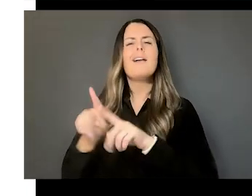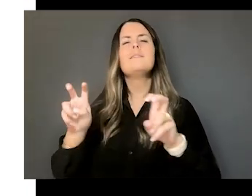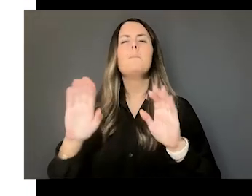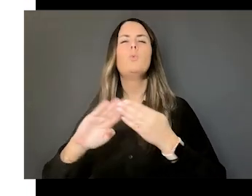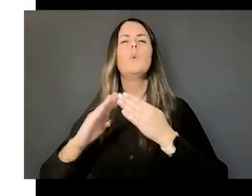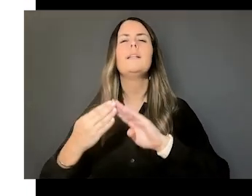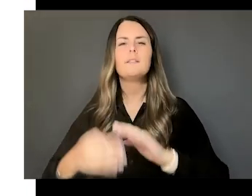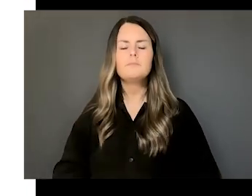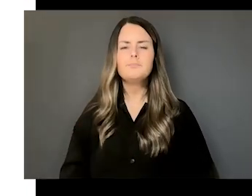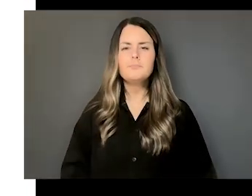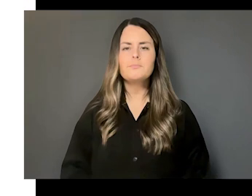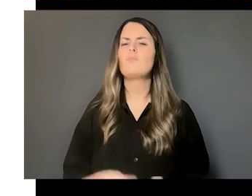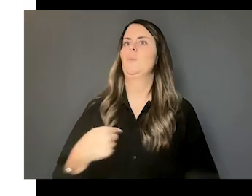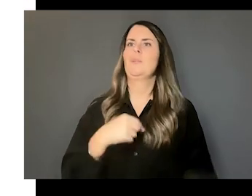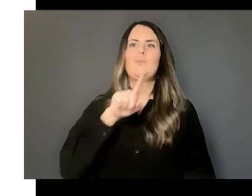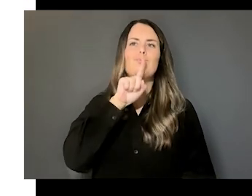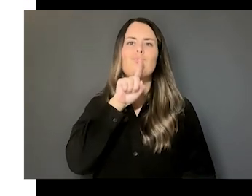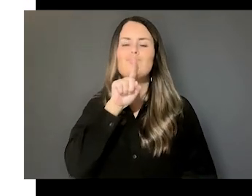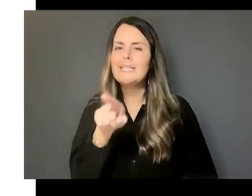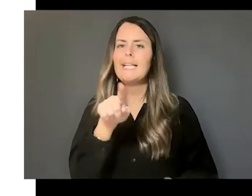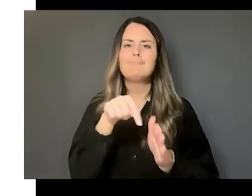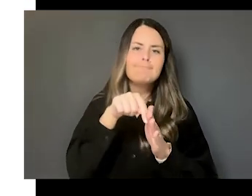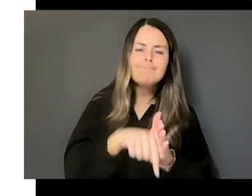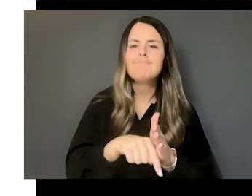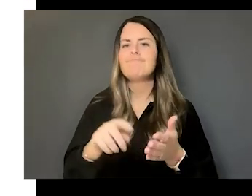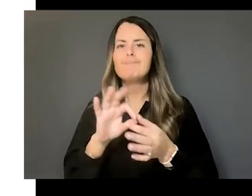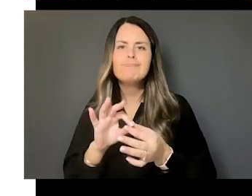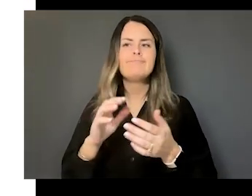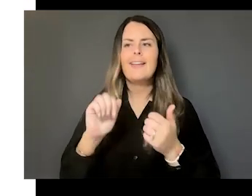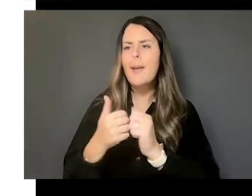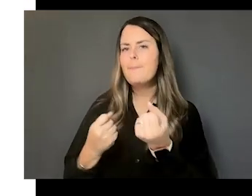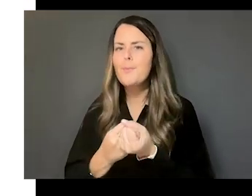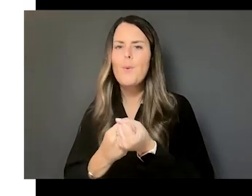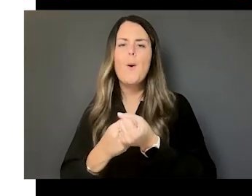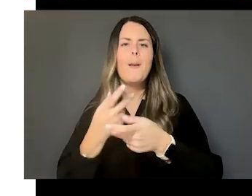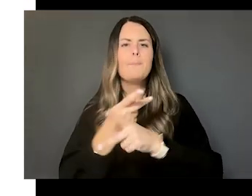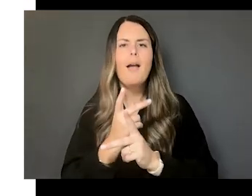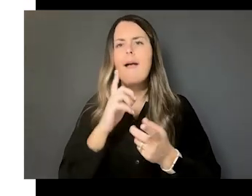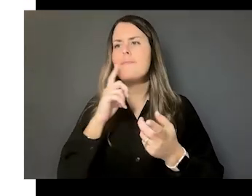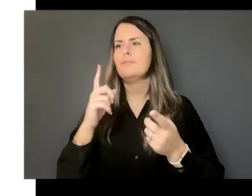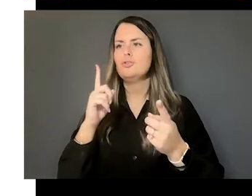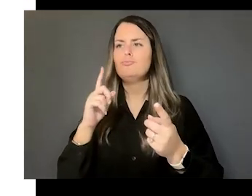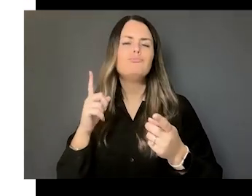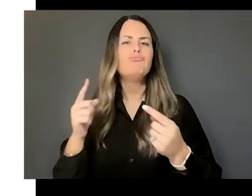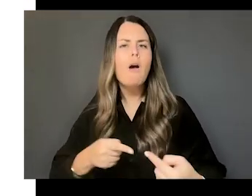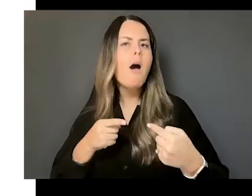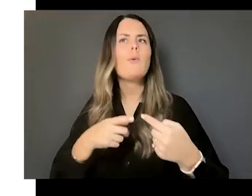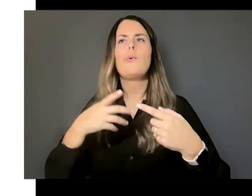We really dove into how to support productive struggle, assessing and advancing questions